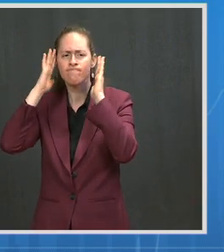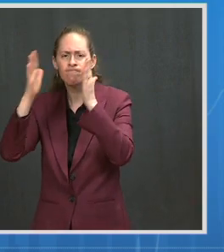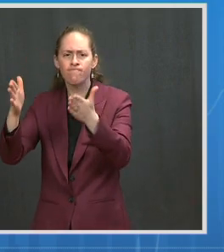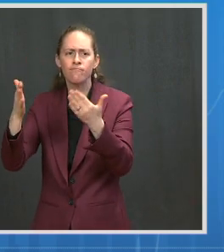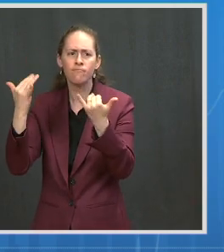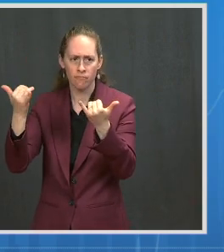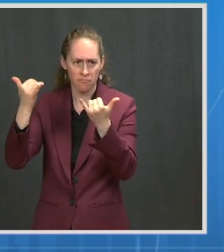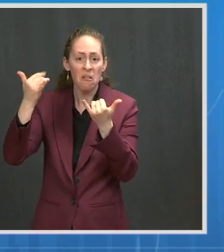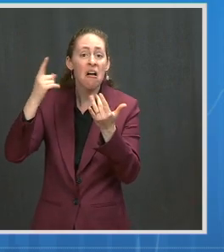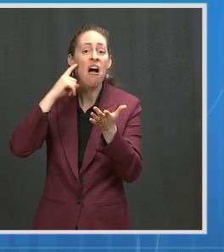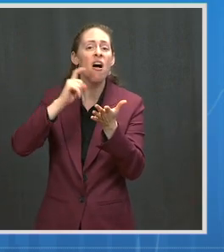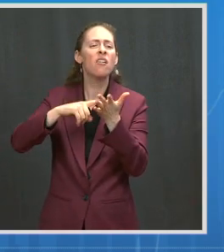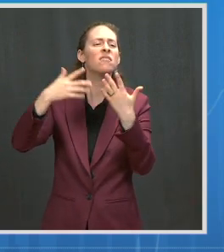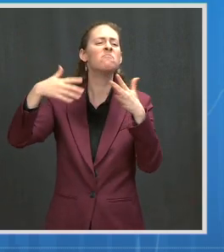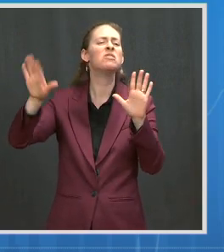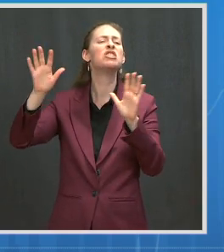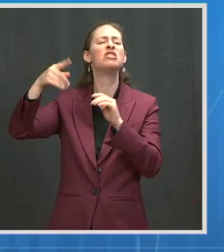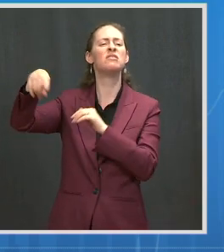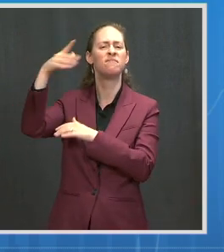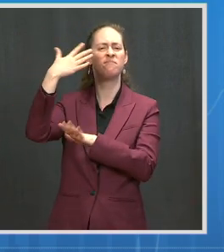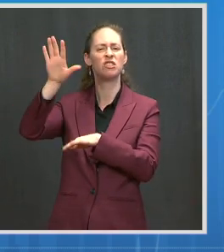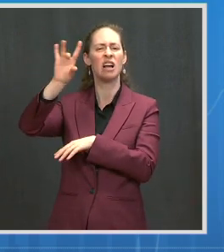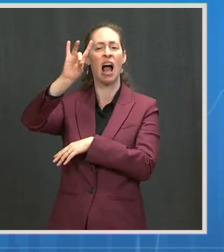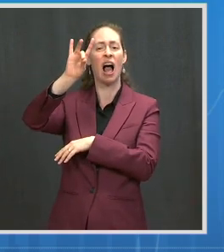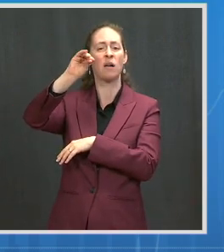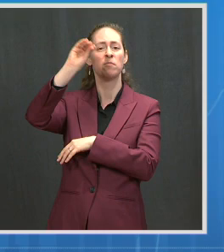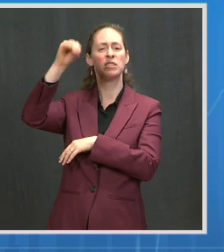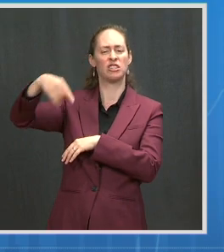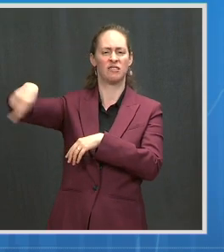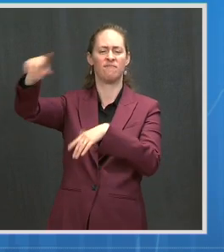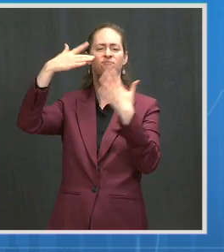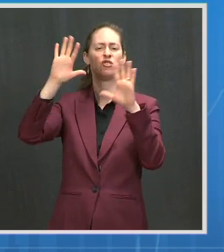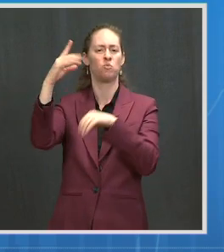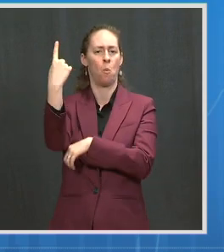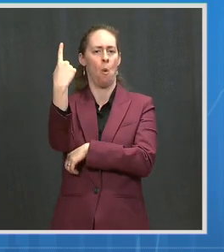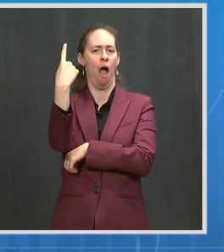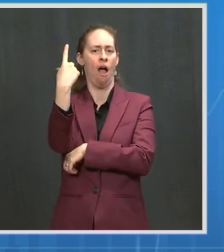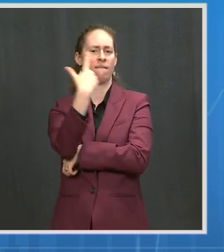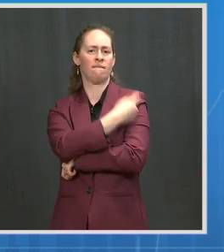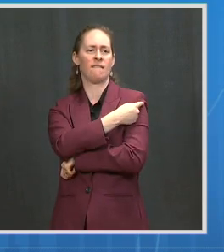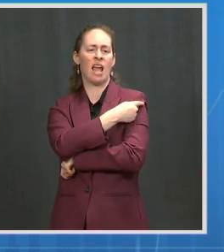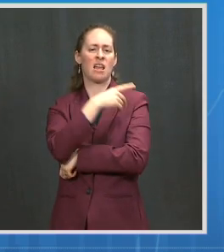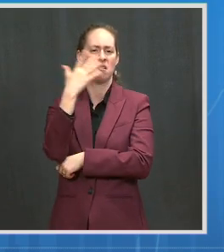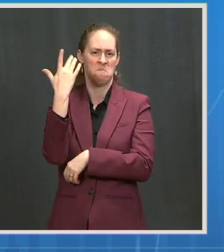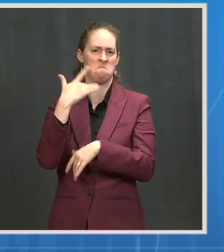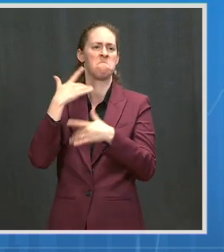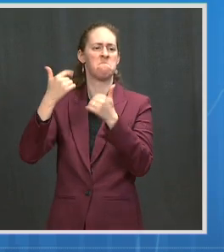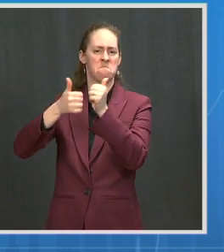And if you stop and look at health outcomes for this group, deaths are down dramatically since January --